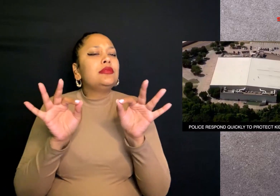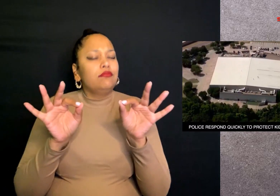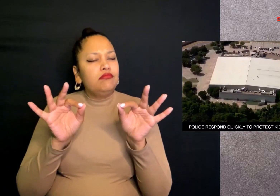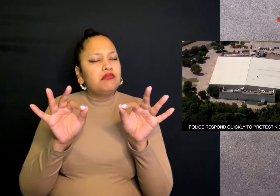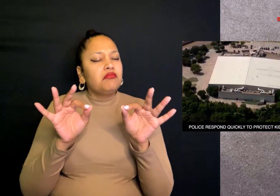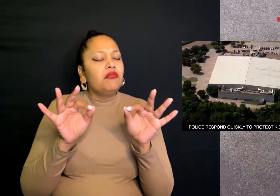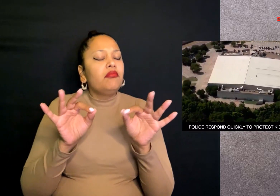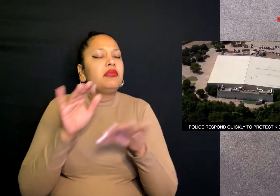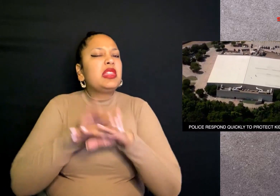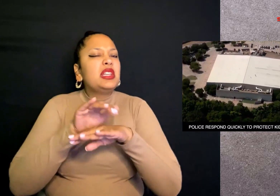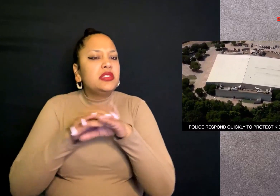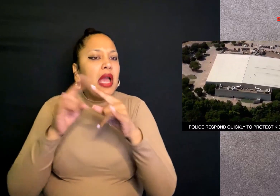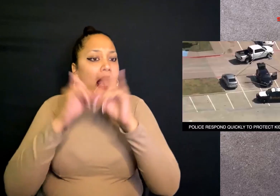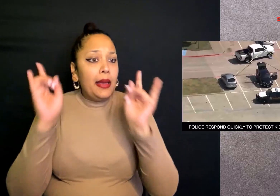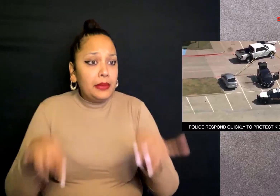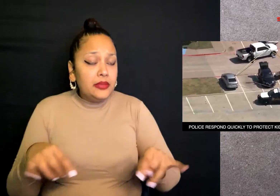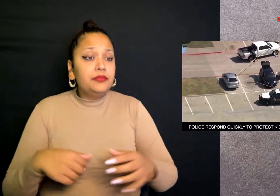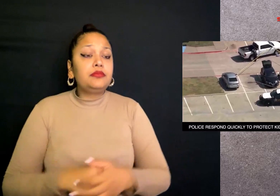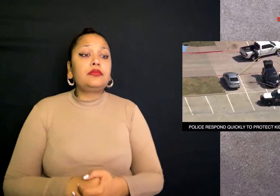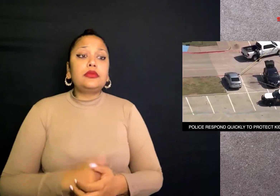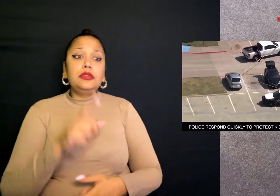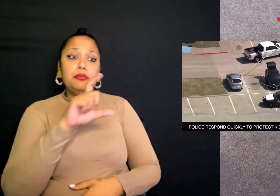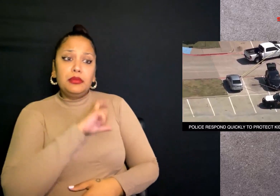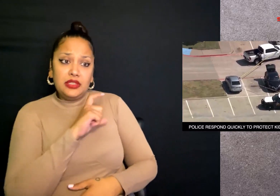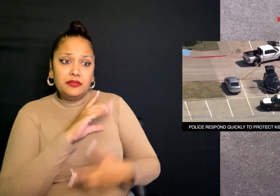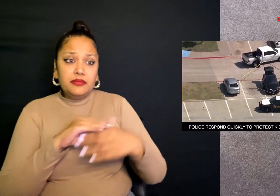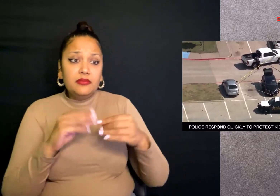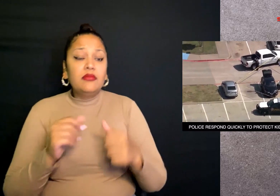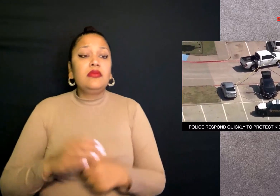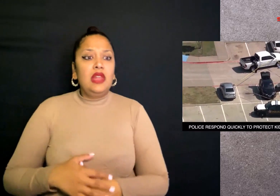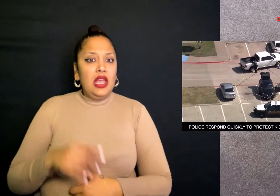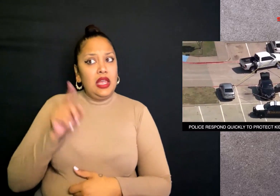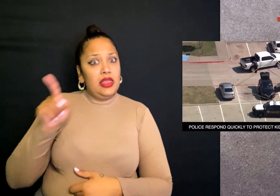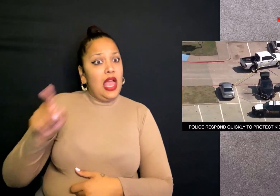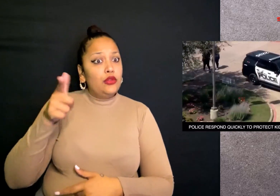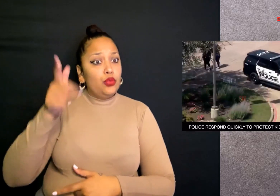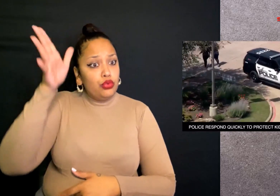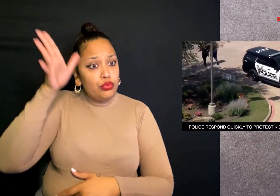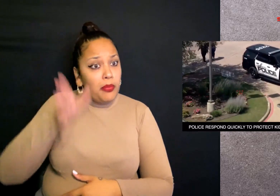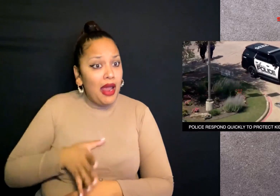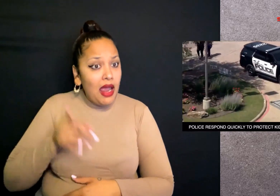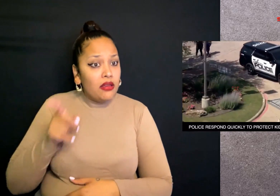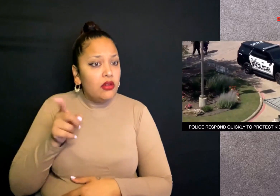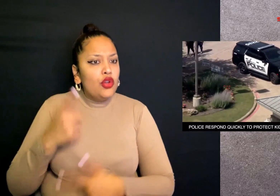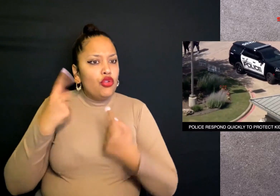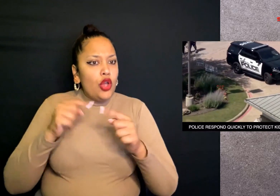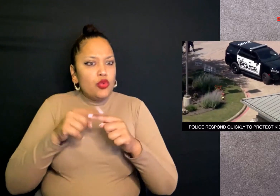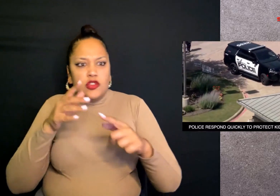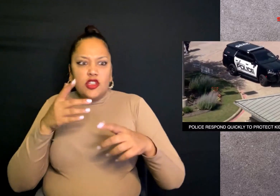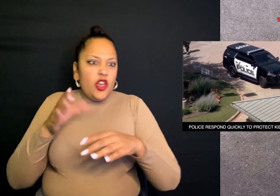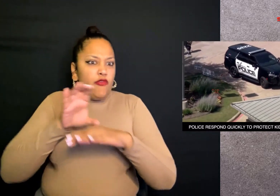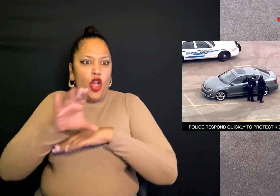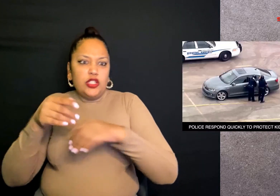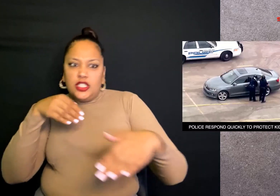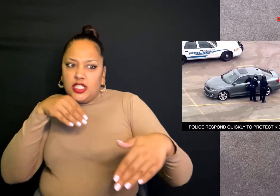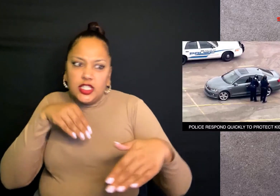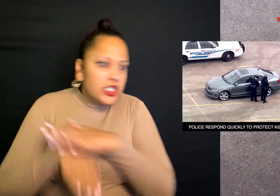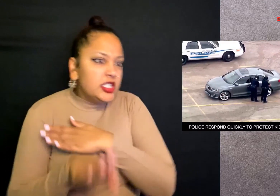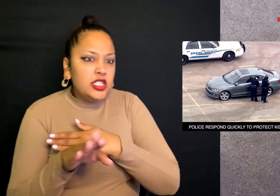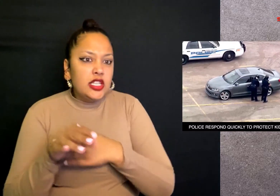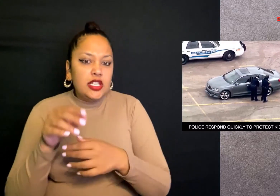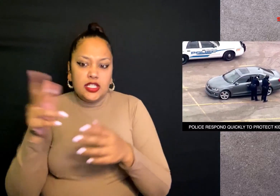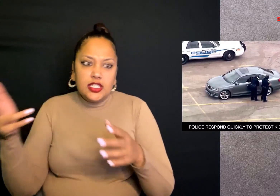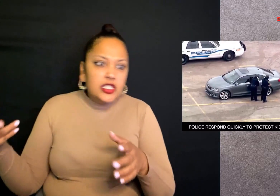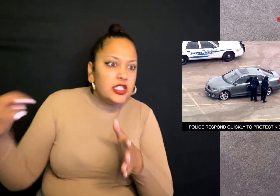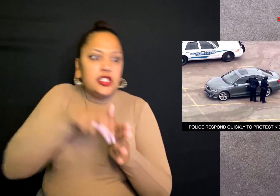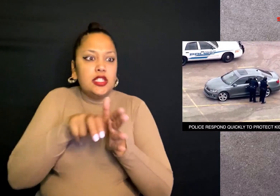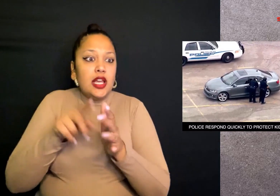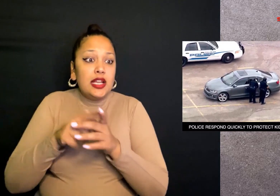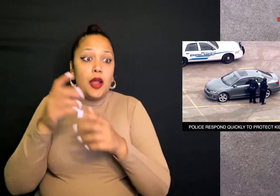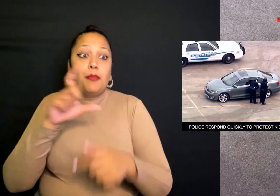summer literacy camp law enforcement said the man was also trying